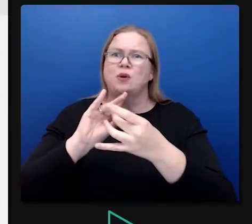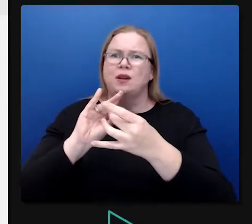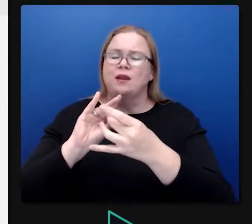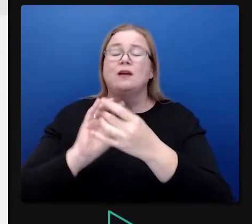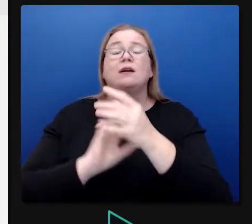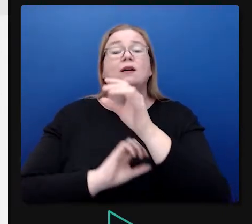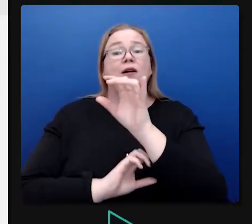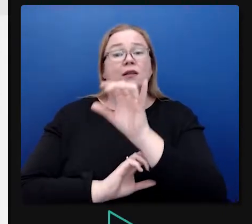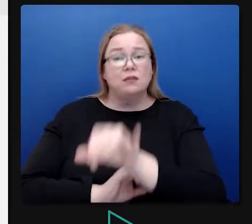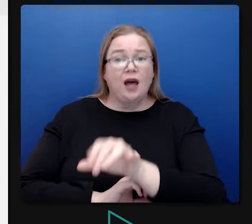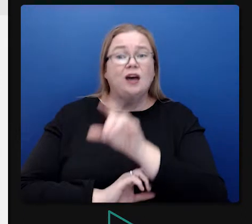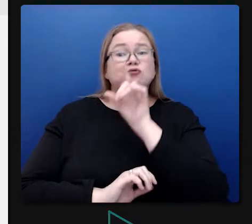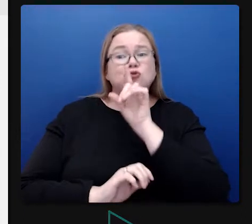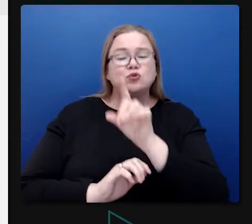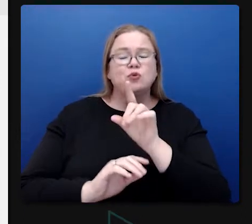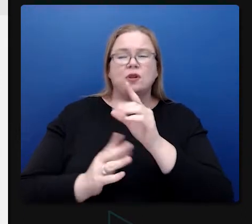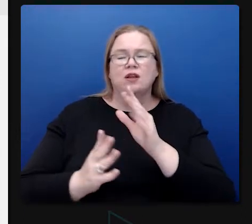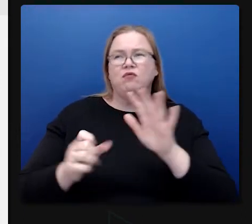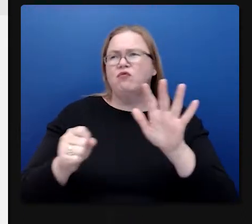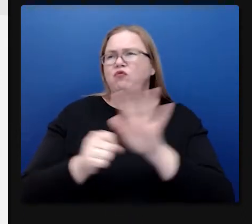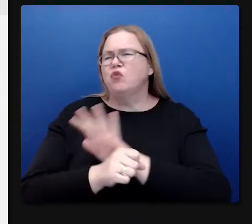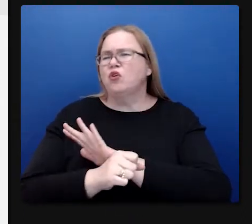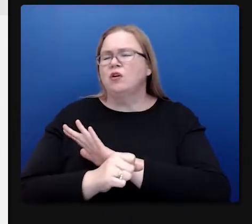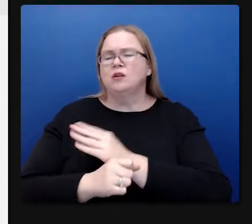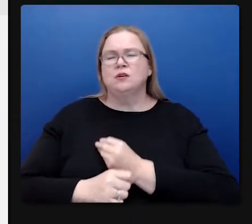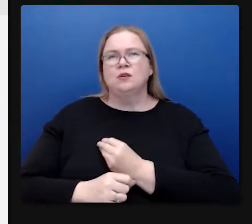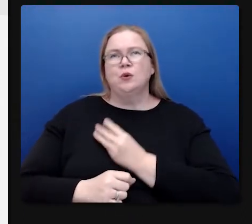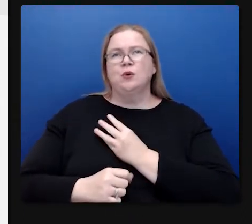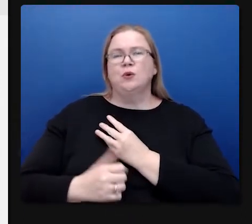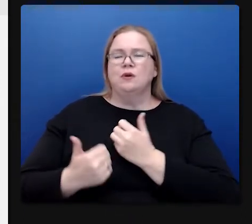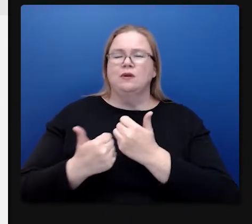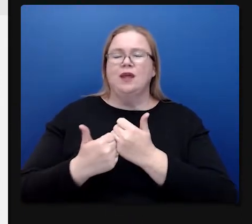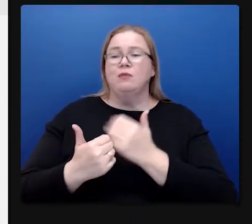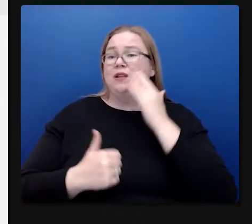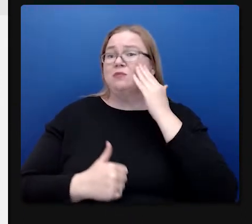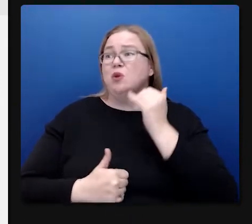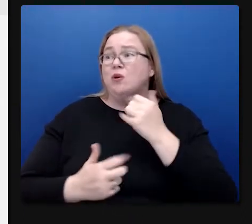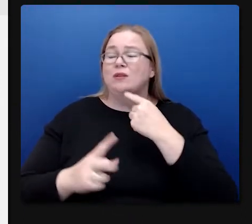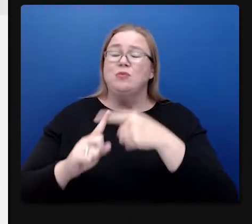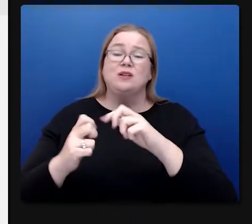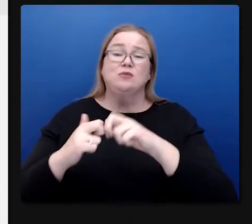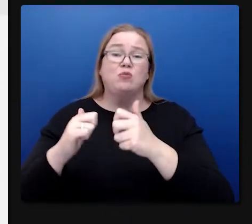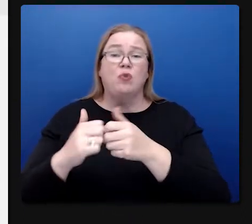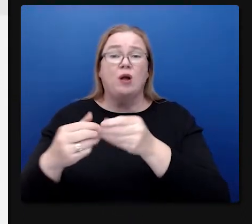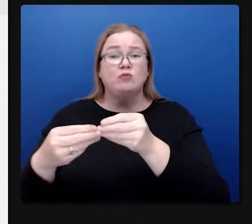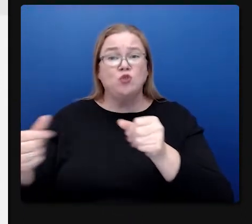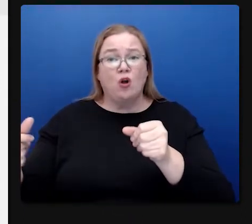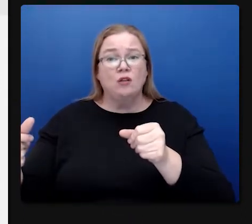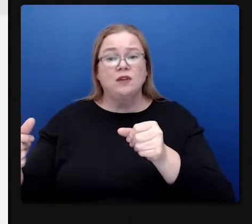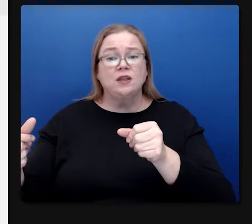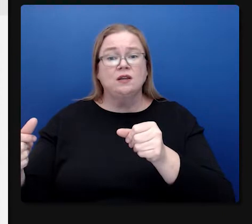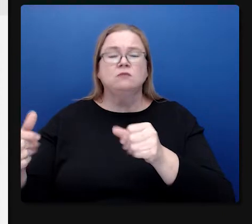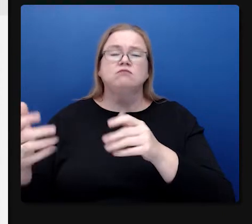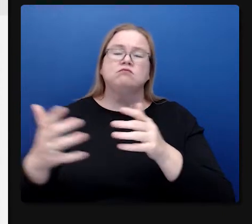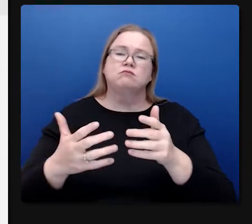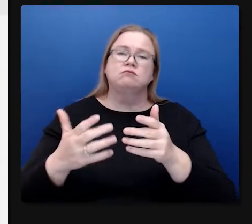All of these things that are really lit up with the gaming experience and problem solving. And there's efficiency.